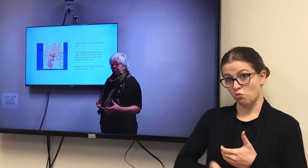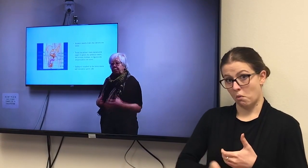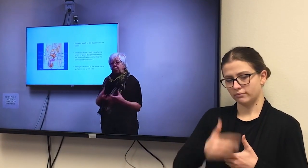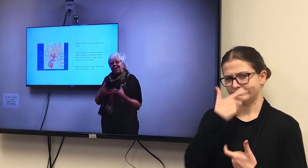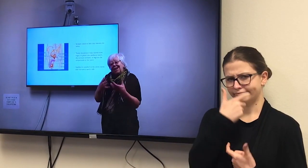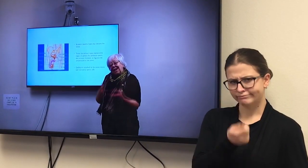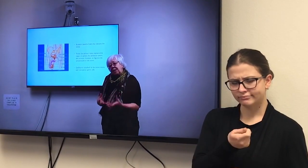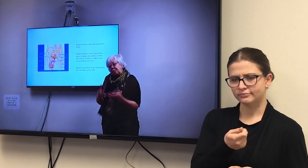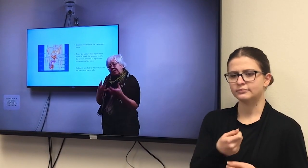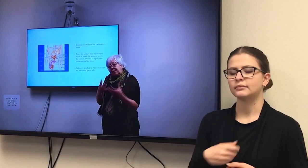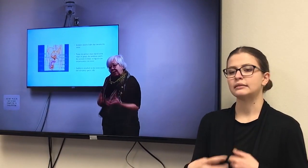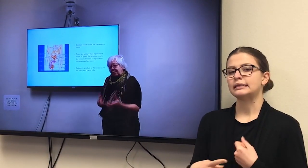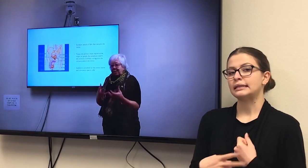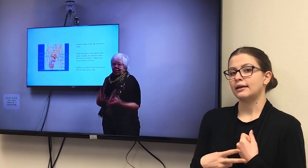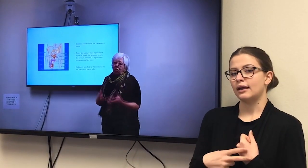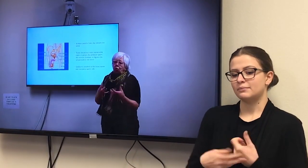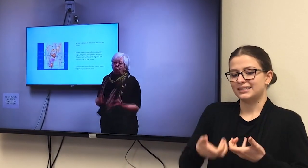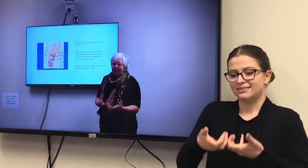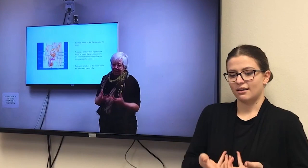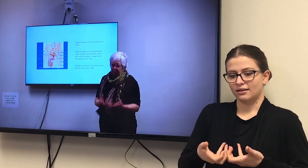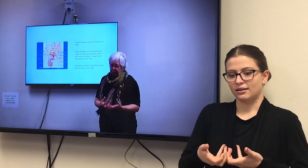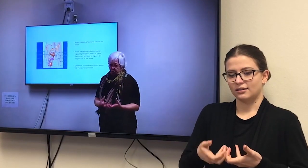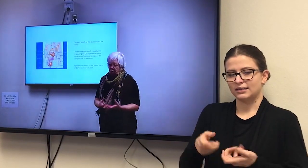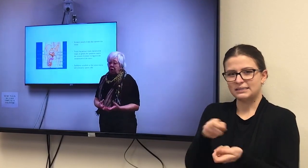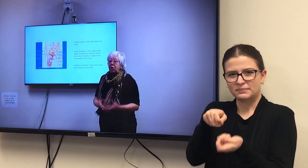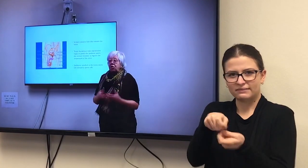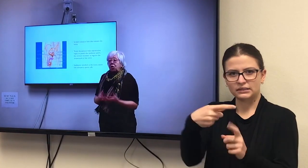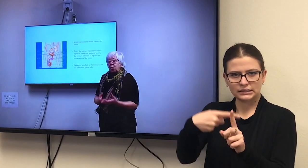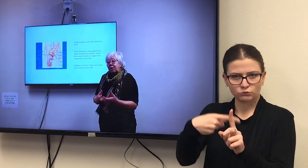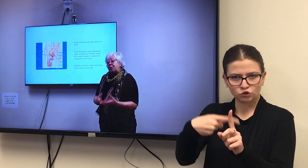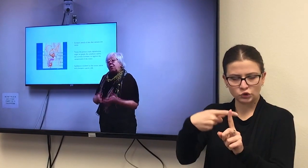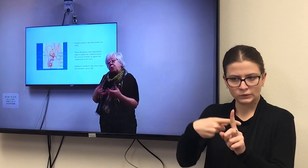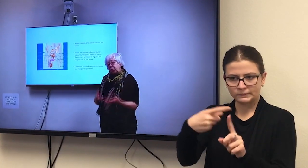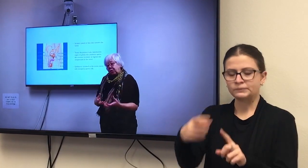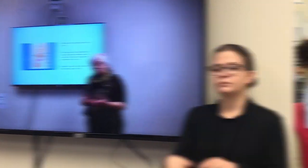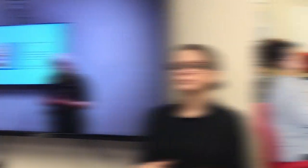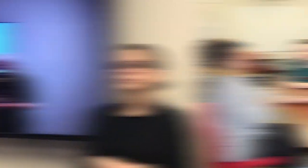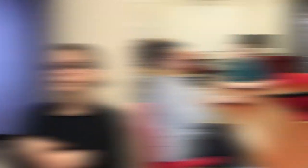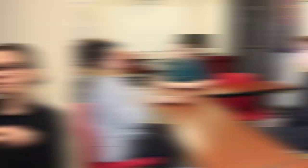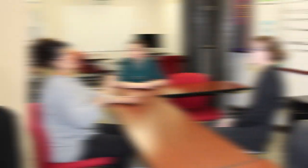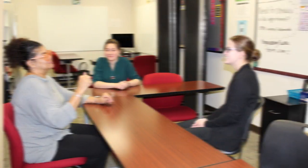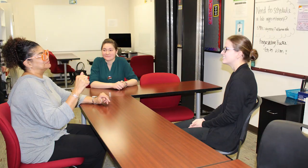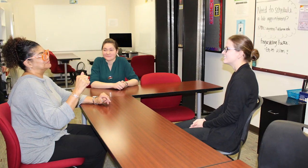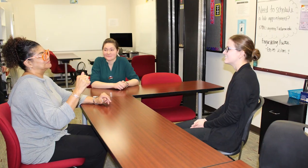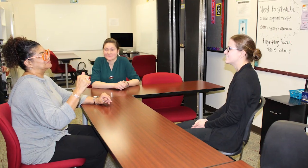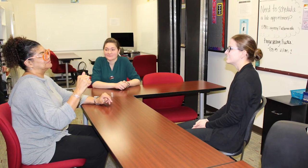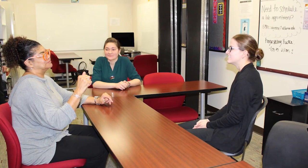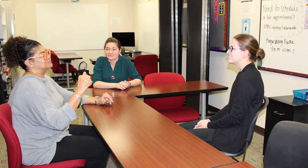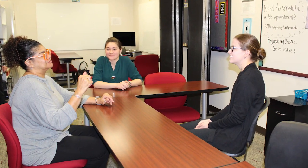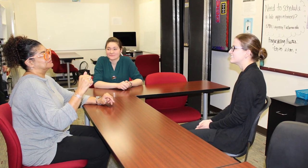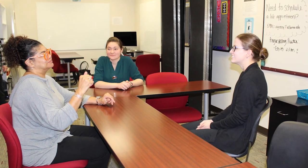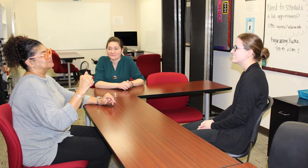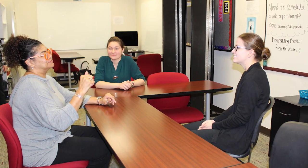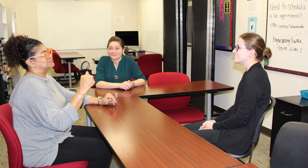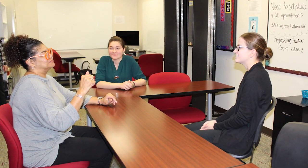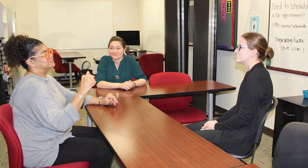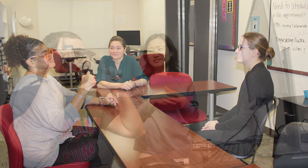of a typical biology lecture and produce a fluent and accurate interpretation. This suggests that student interpreters